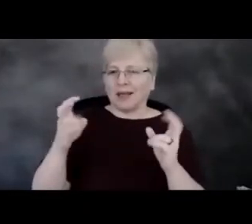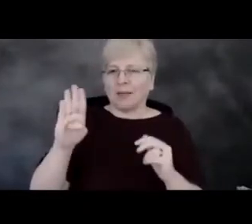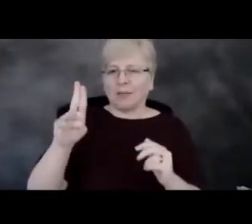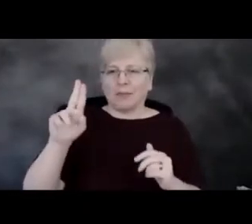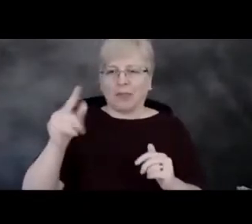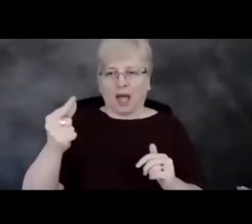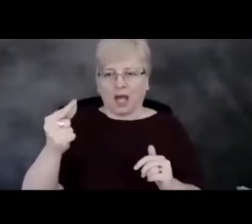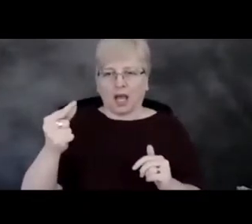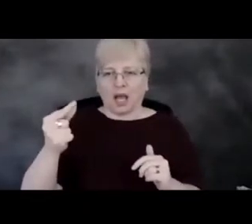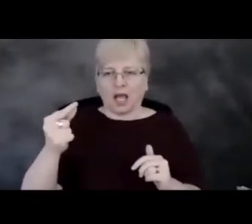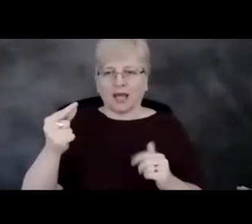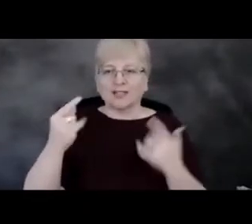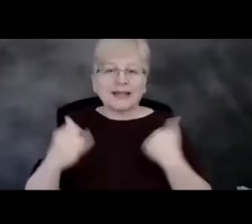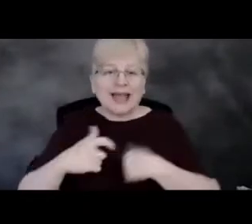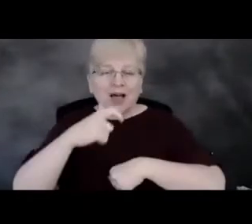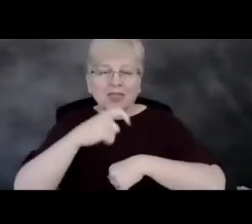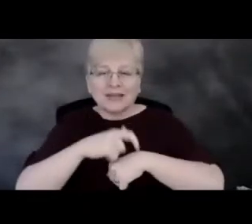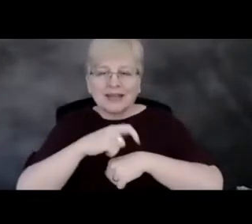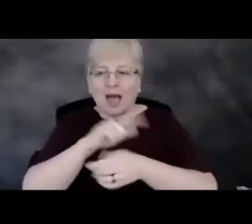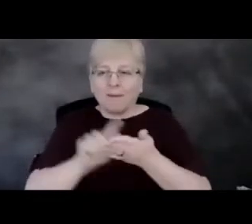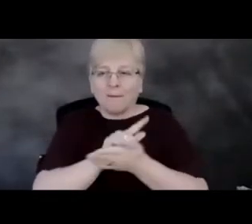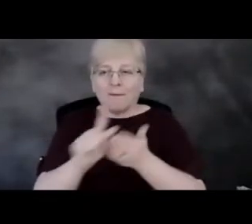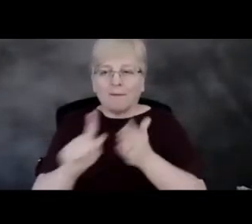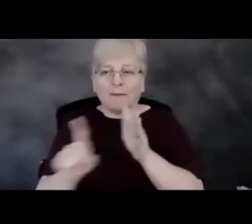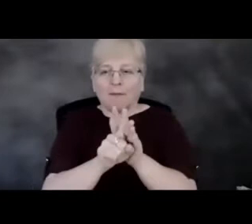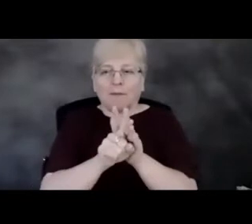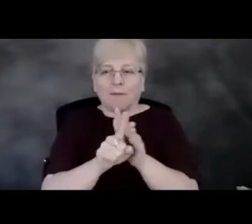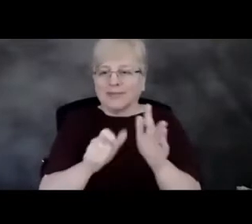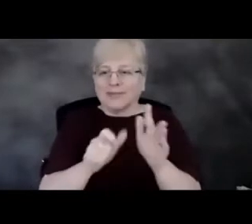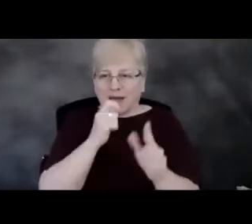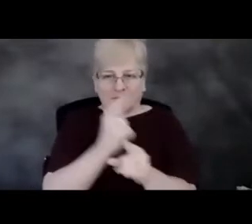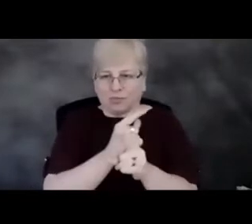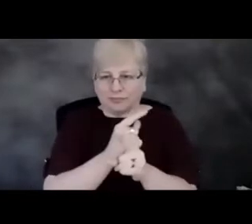displayed properly. 17:00:11 So what we are going to do to avoid